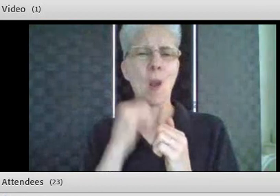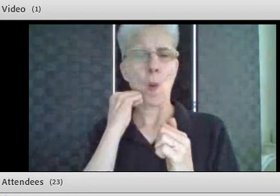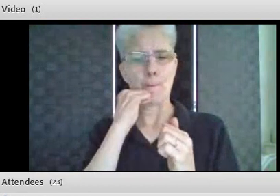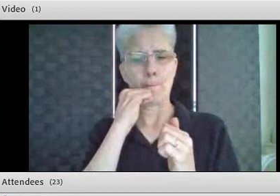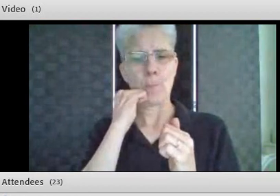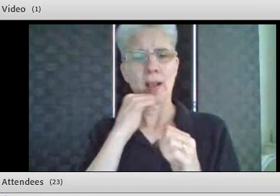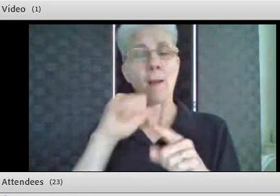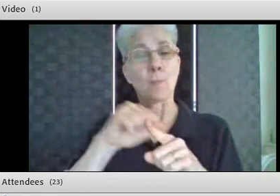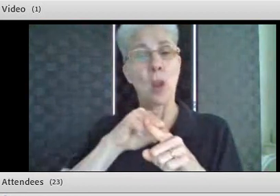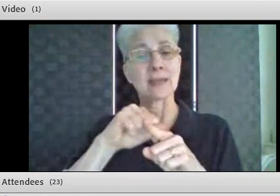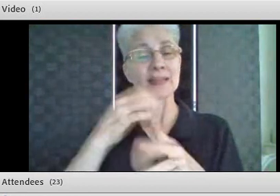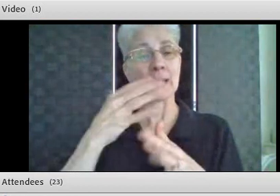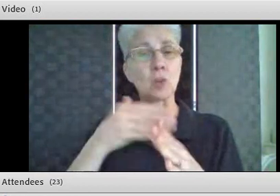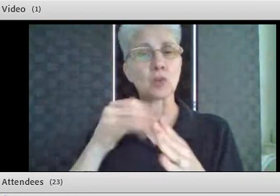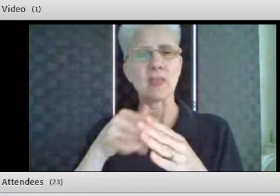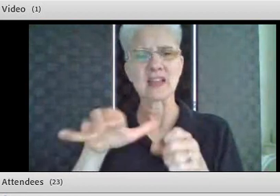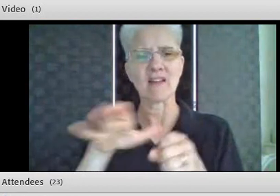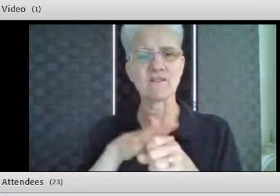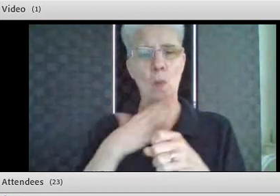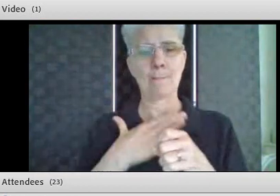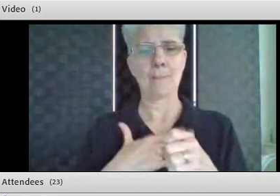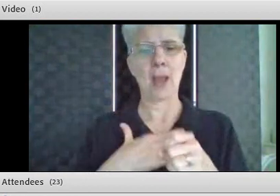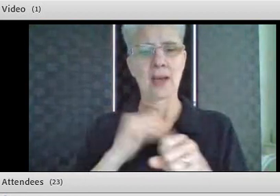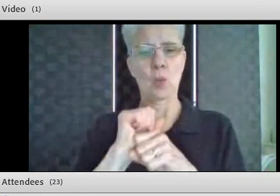is a full-body workout for the brain.